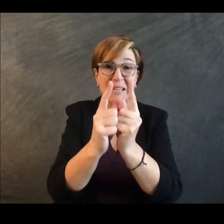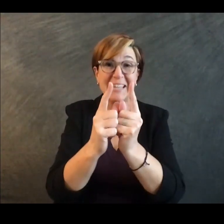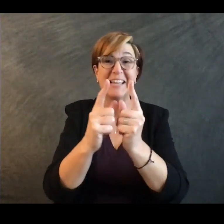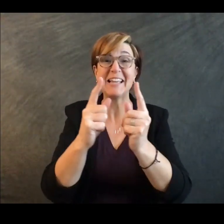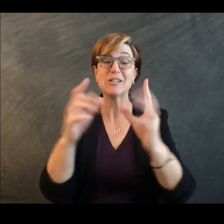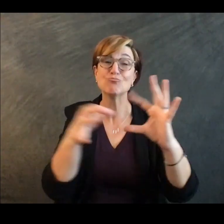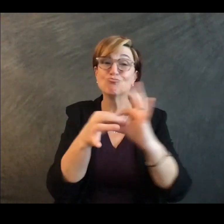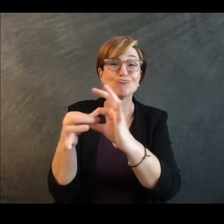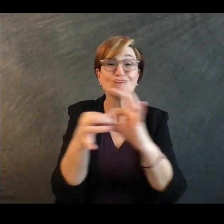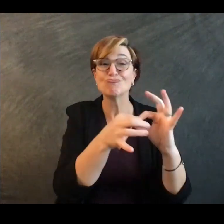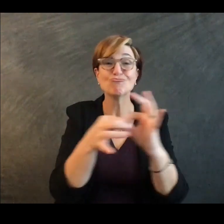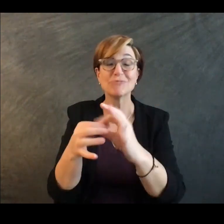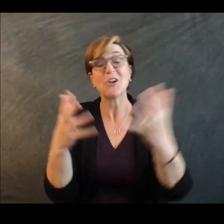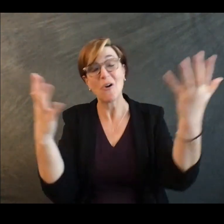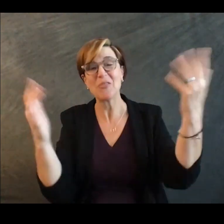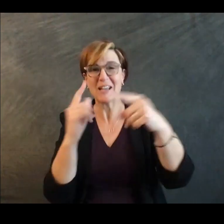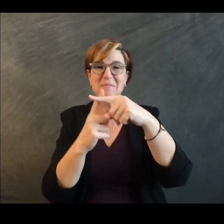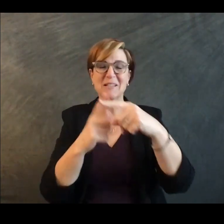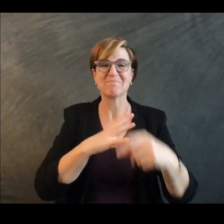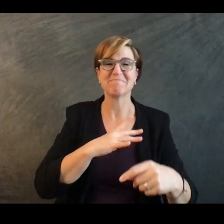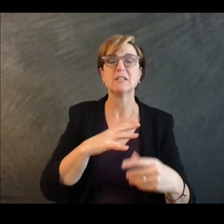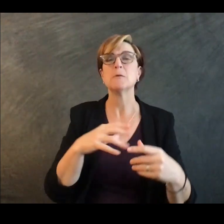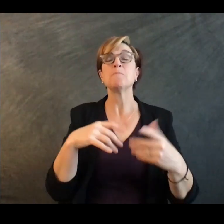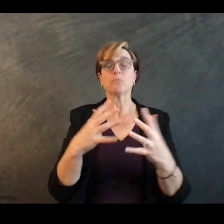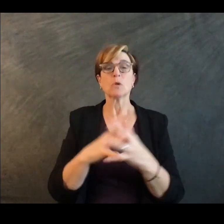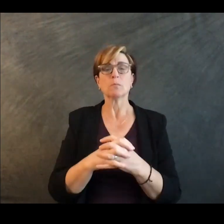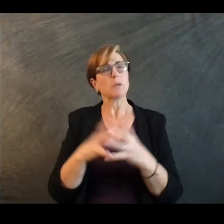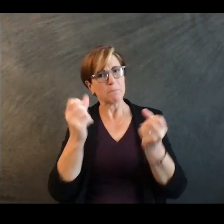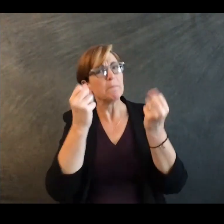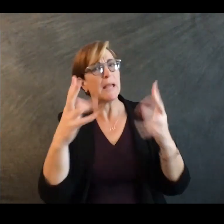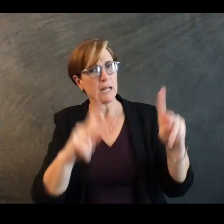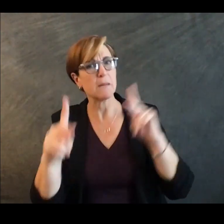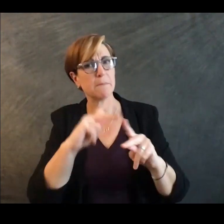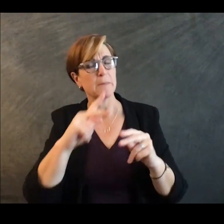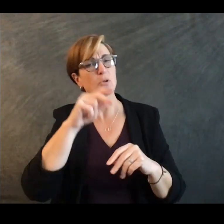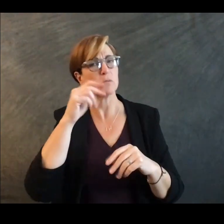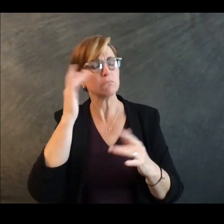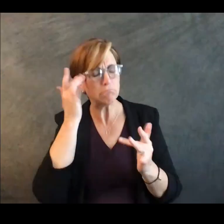on Thursday I'll be speaking to leaders and advocates from the mental health